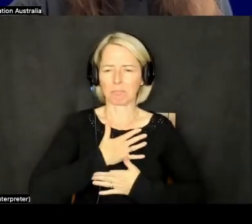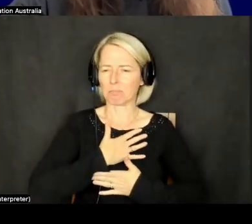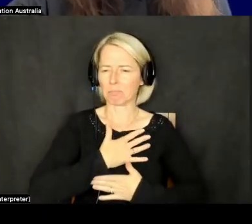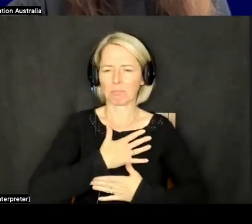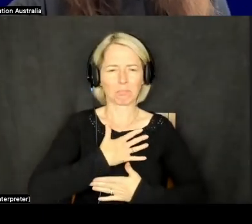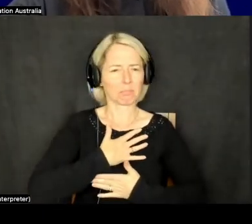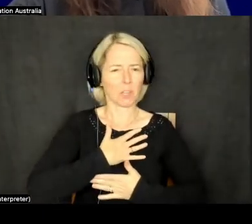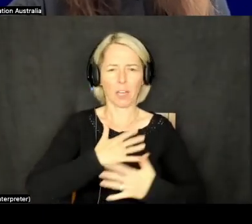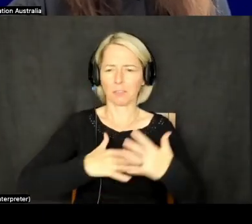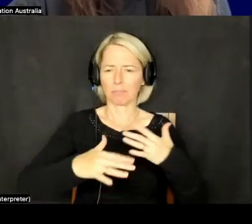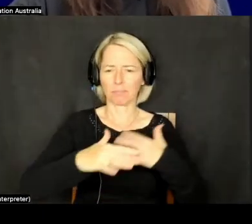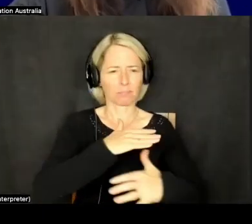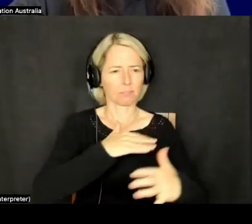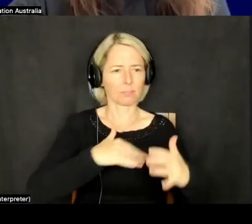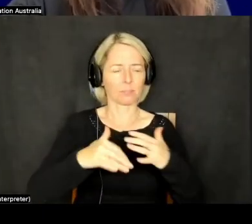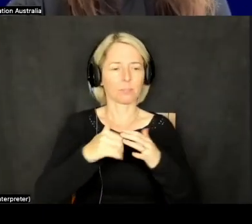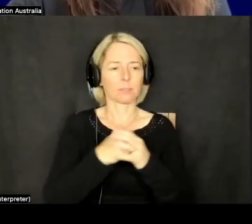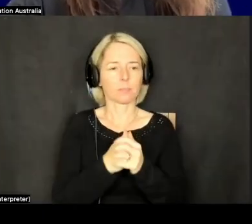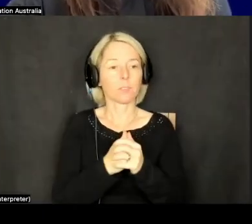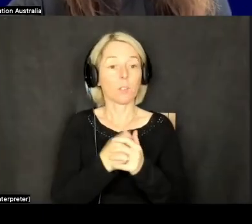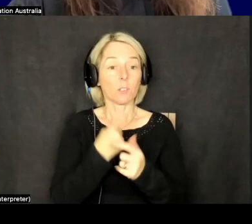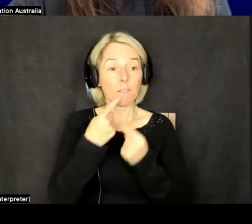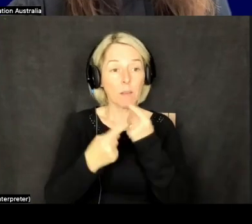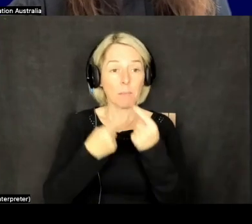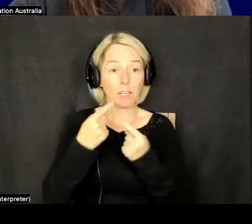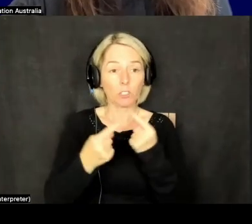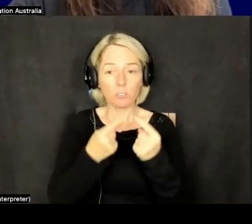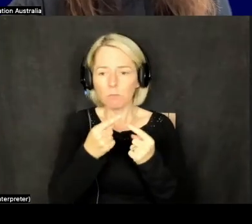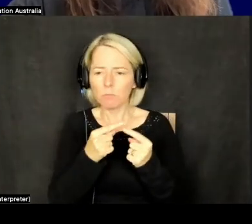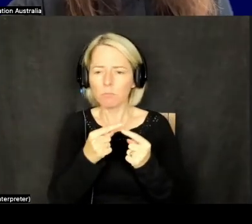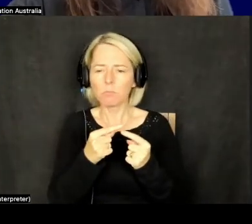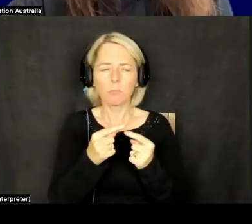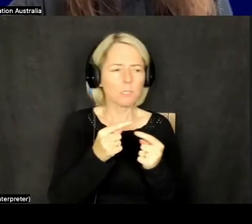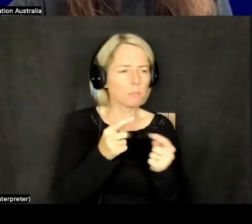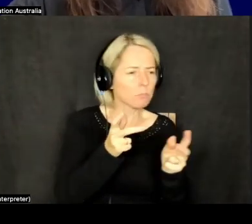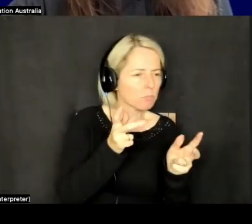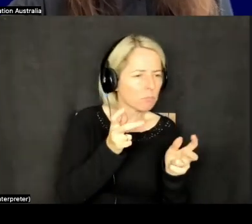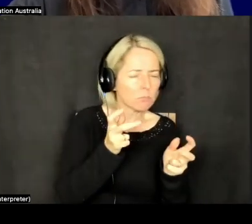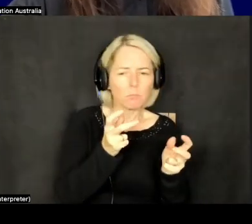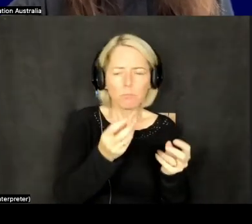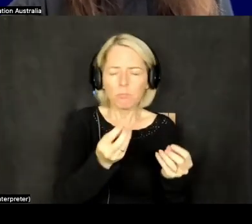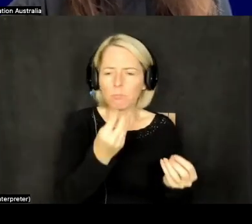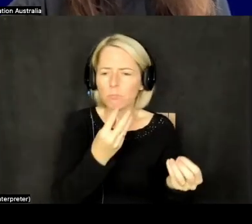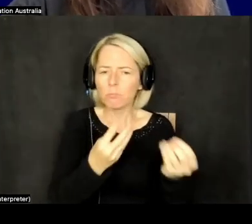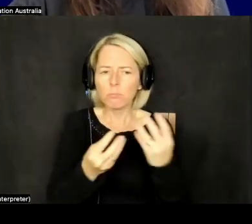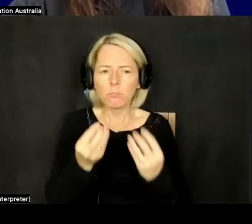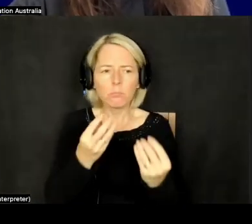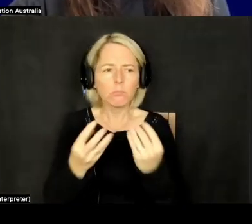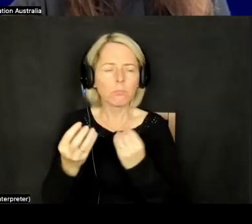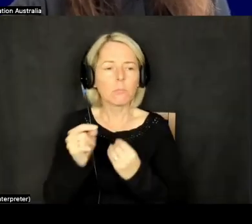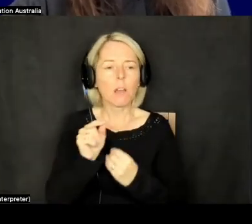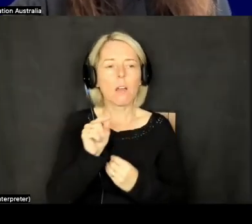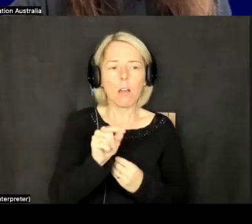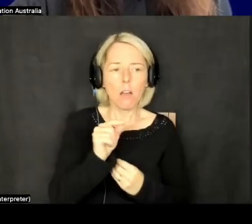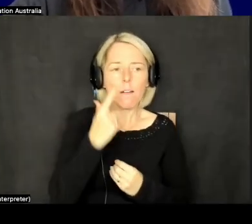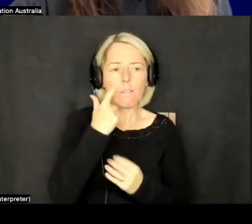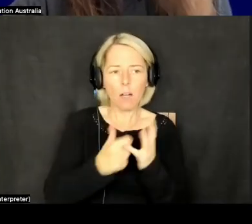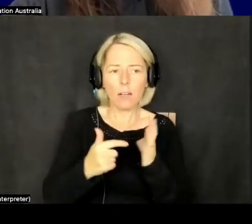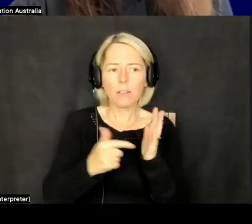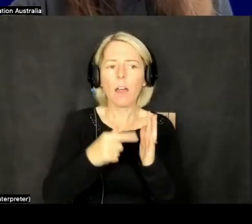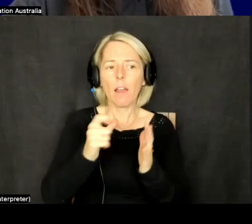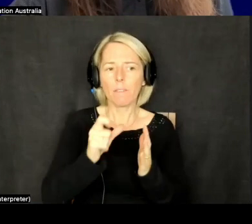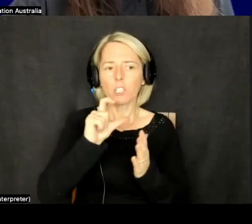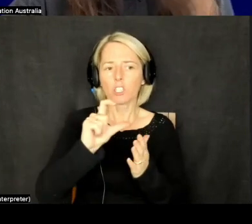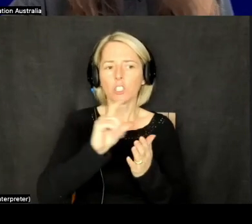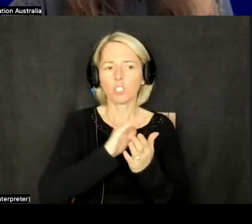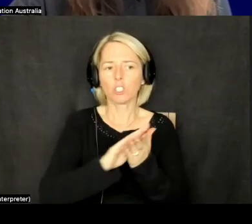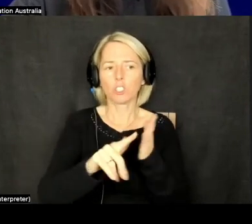and information gathering, we find out that this person has CHARGE syndrome and that they attend